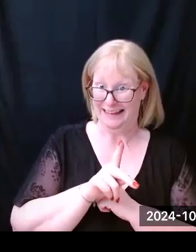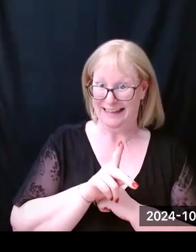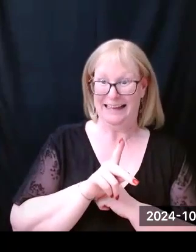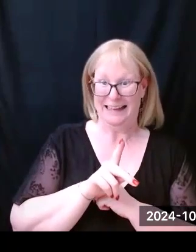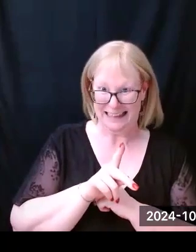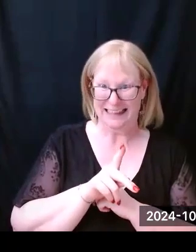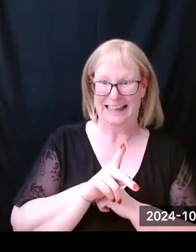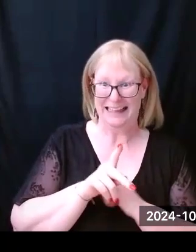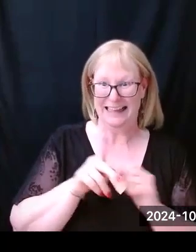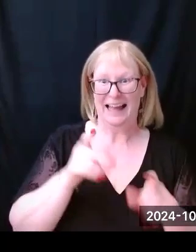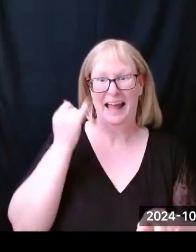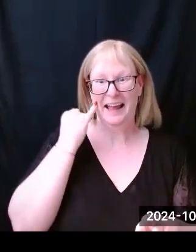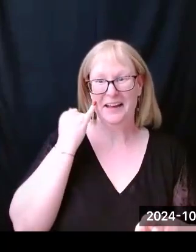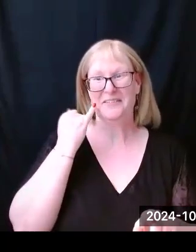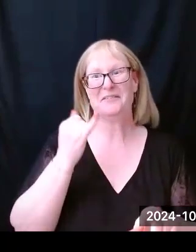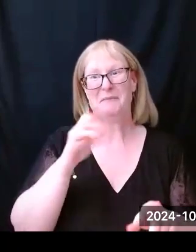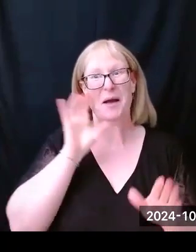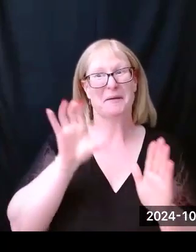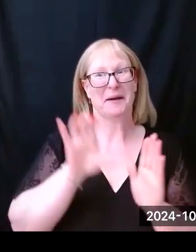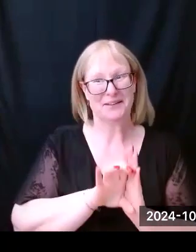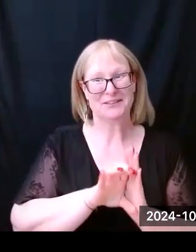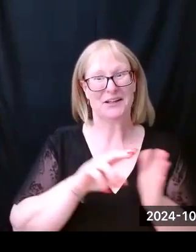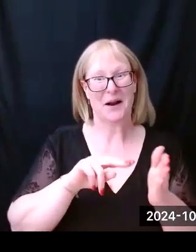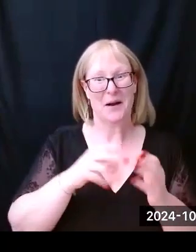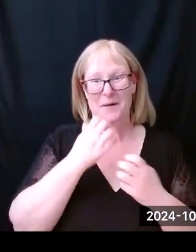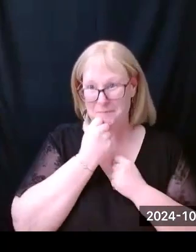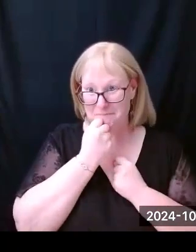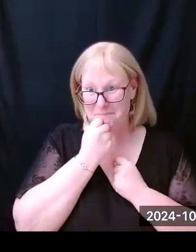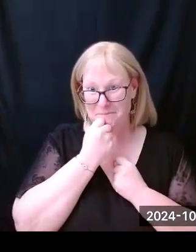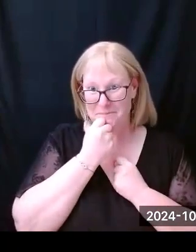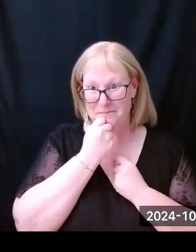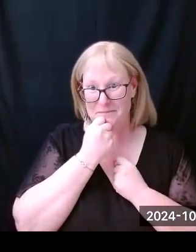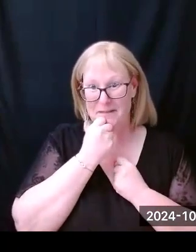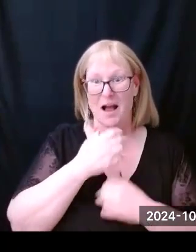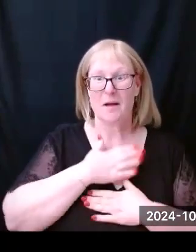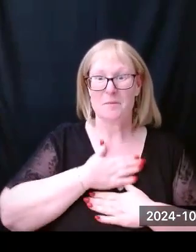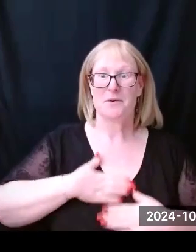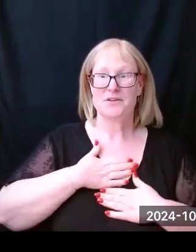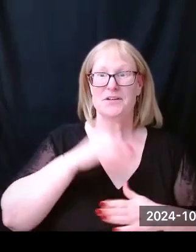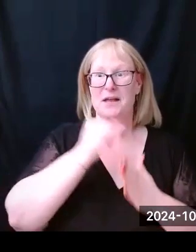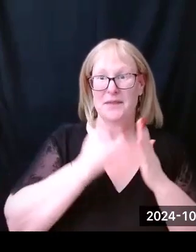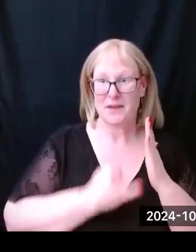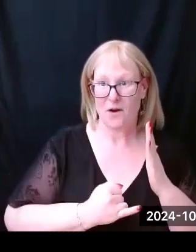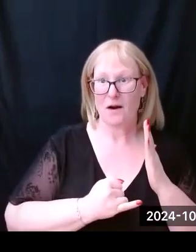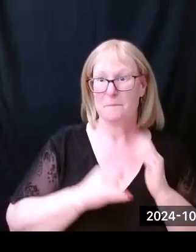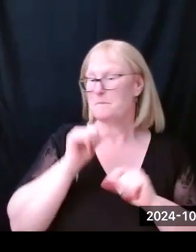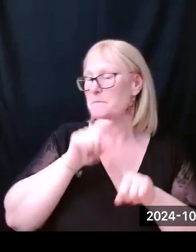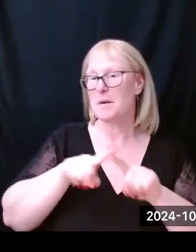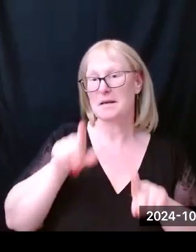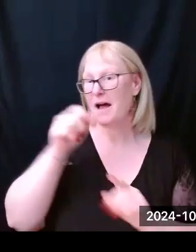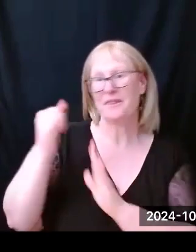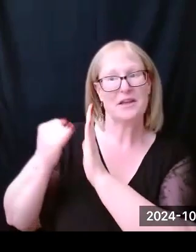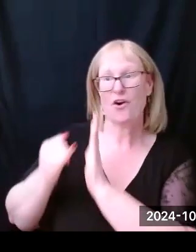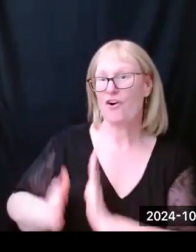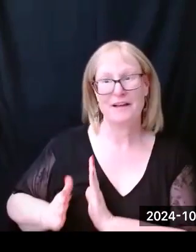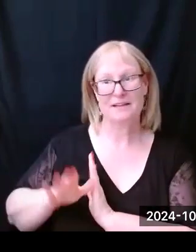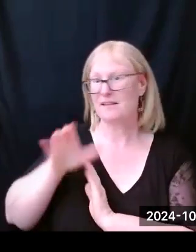that that means anything, I appreciate the art. I disagree with the artist. All are welcome here, and we all need to learn to grow together. So that's why we're here doing this.